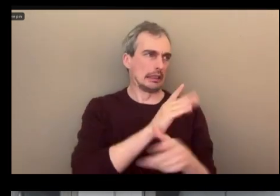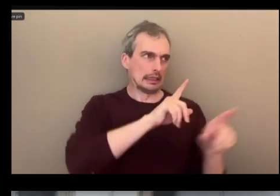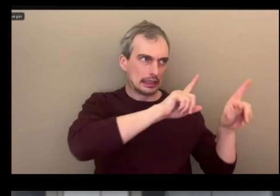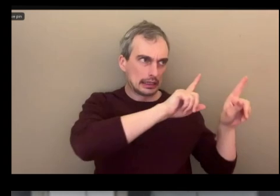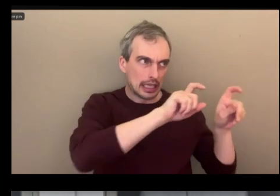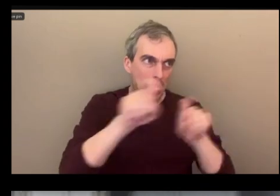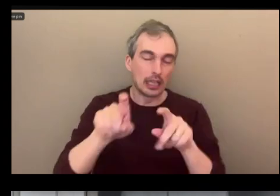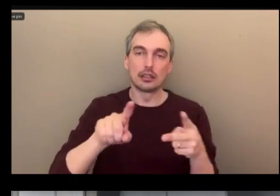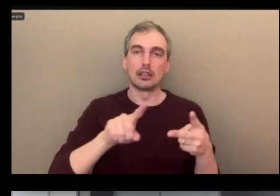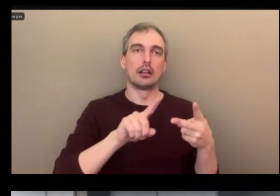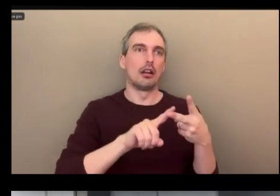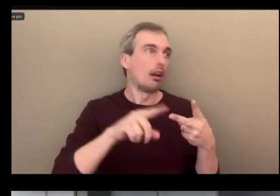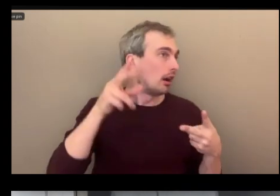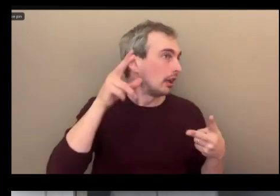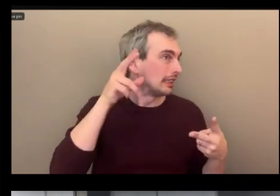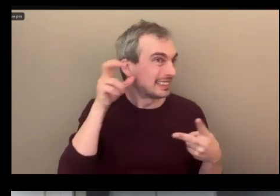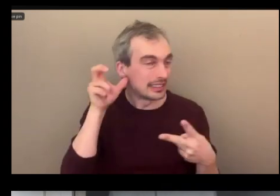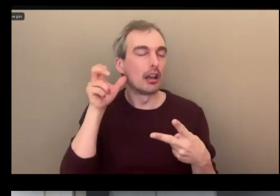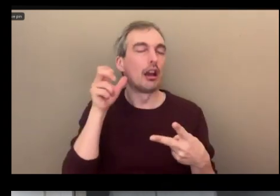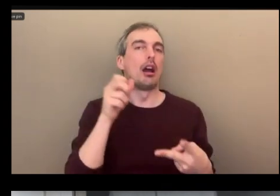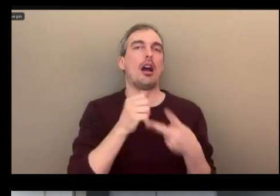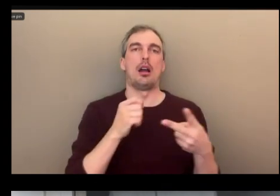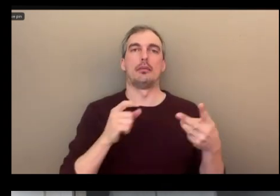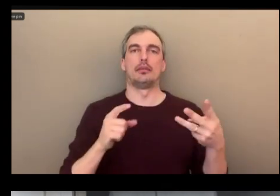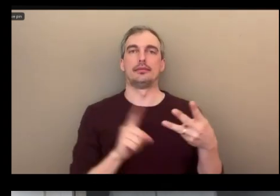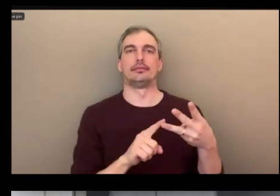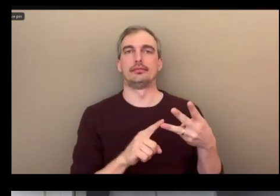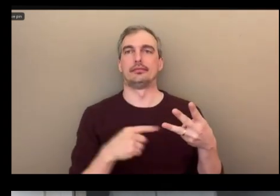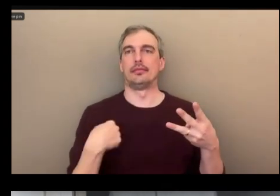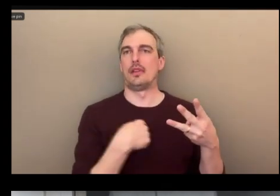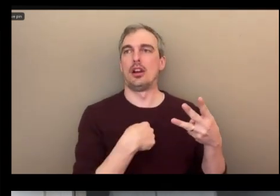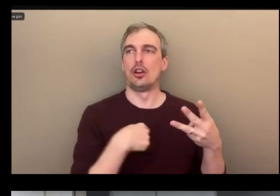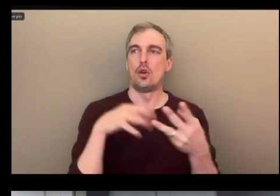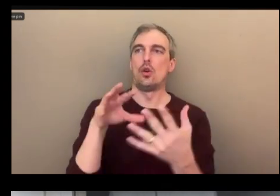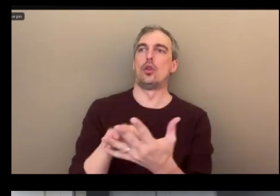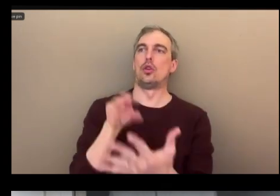I want to learn from people. People love coming into our lab, and they want to hear me talk.